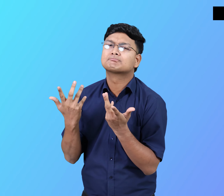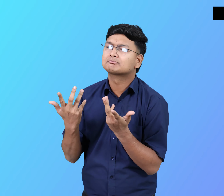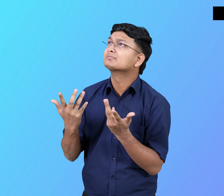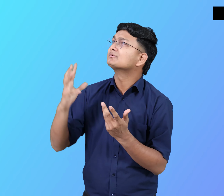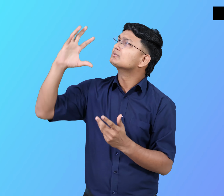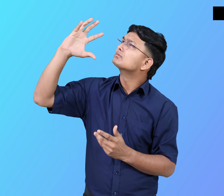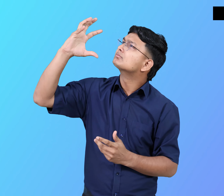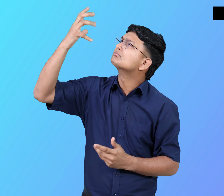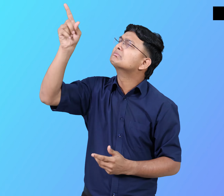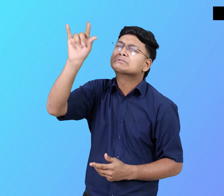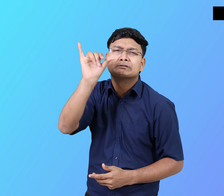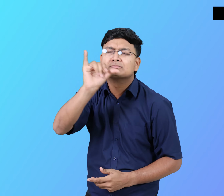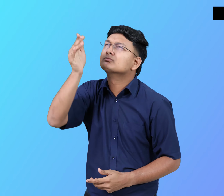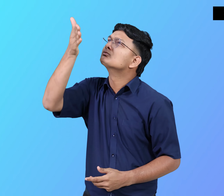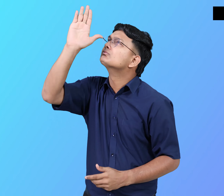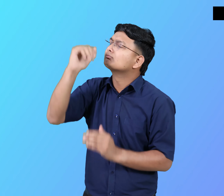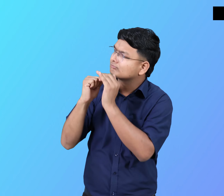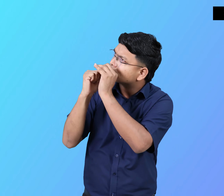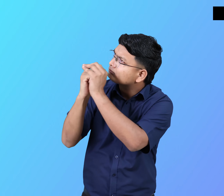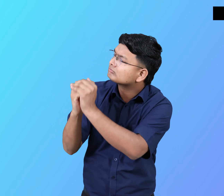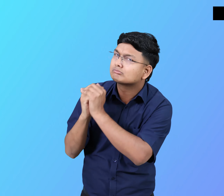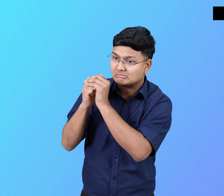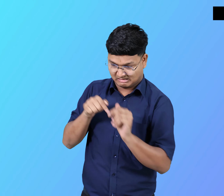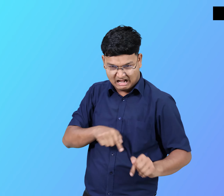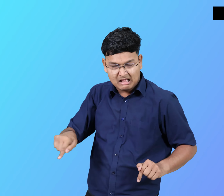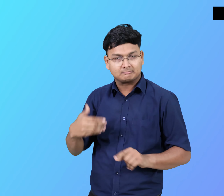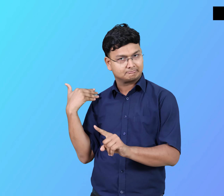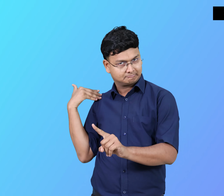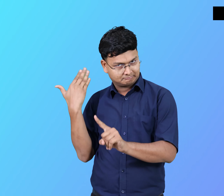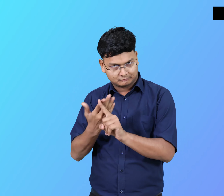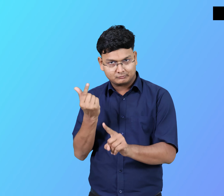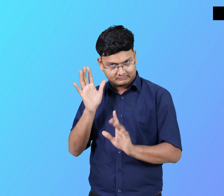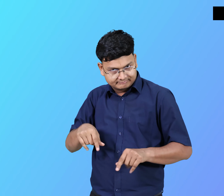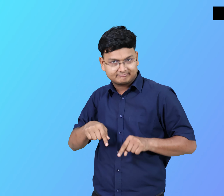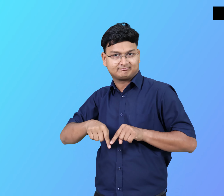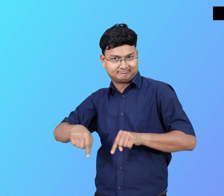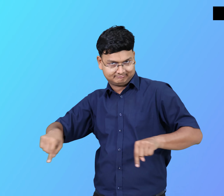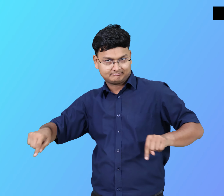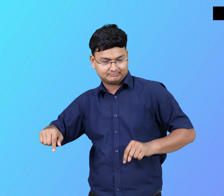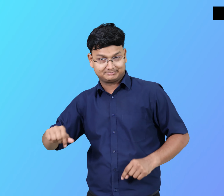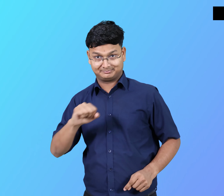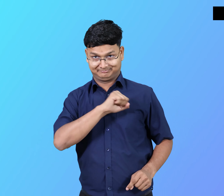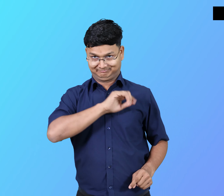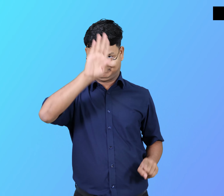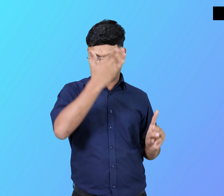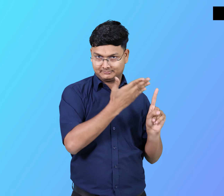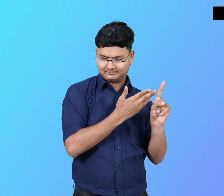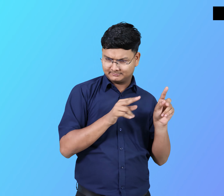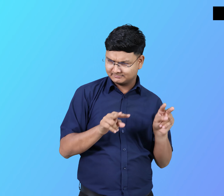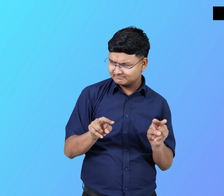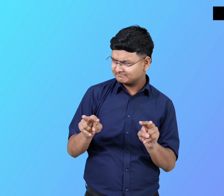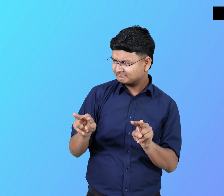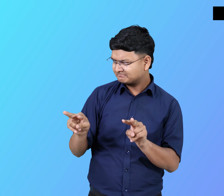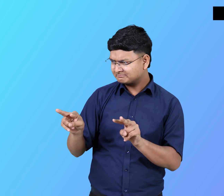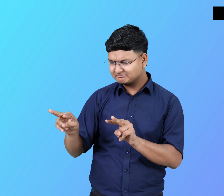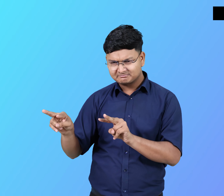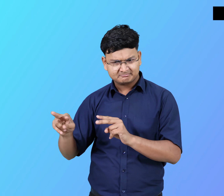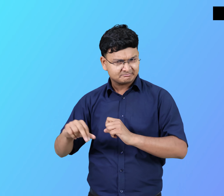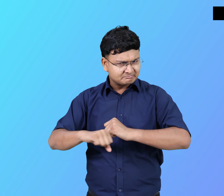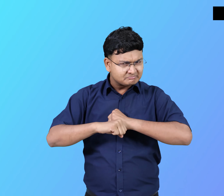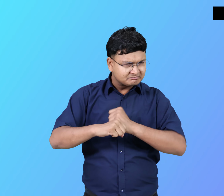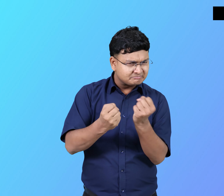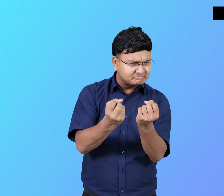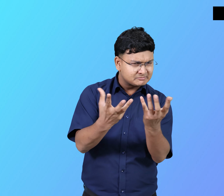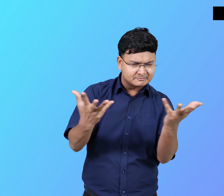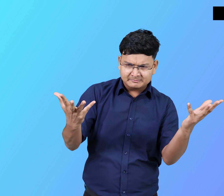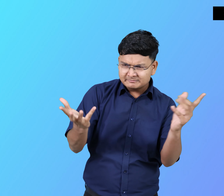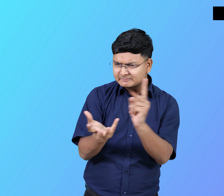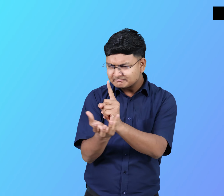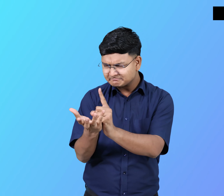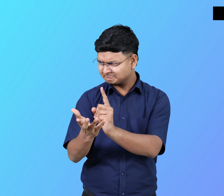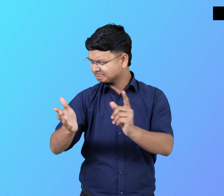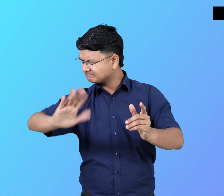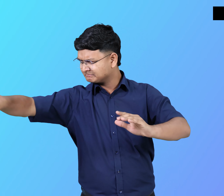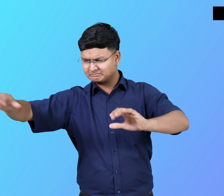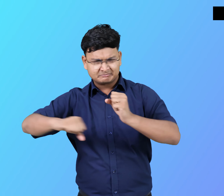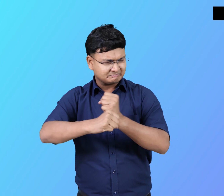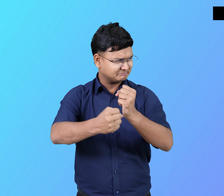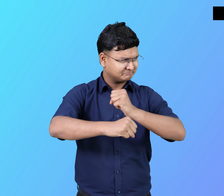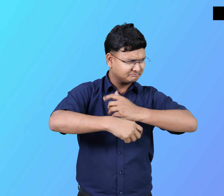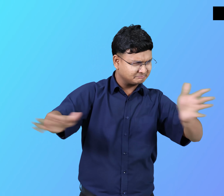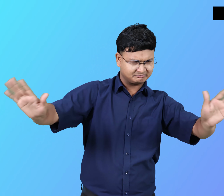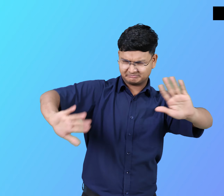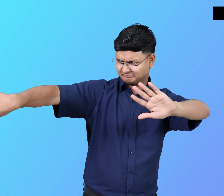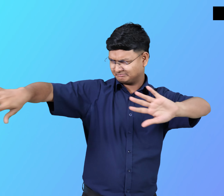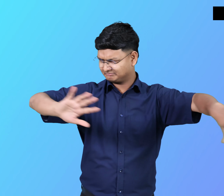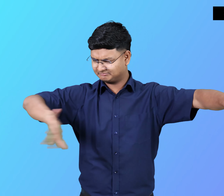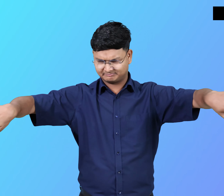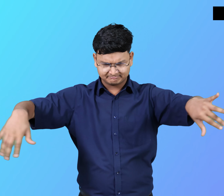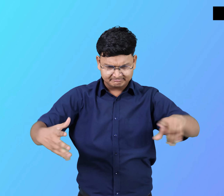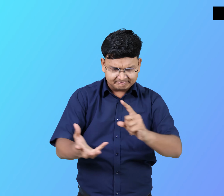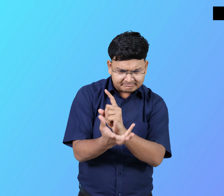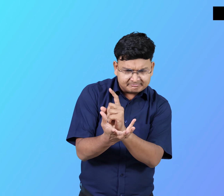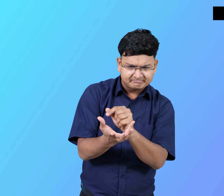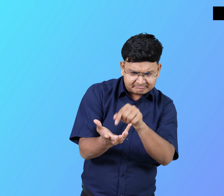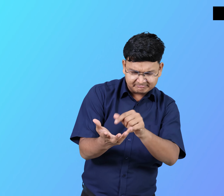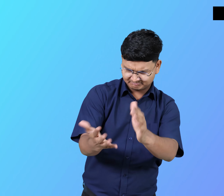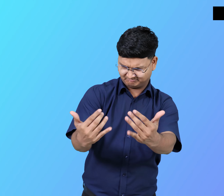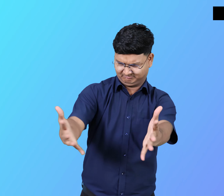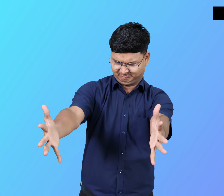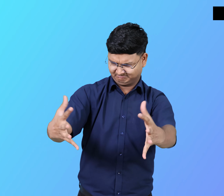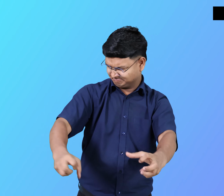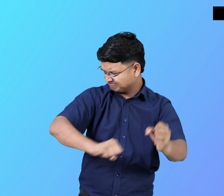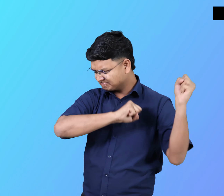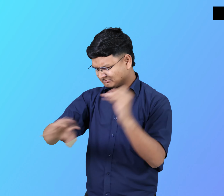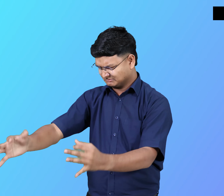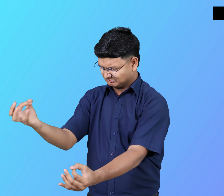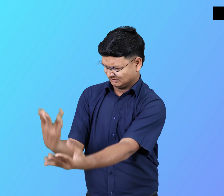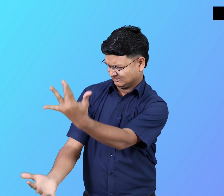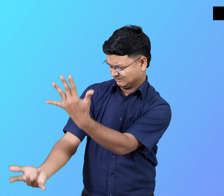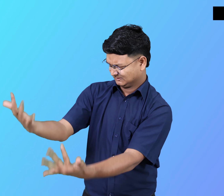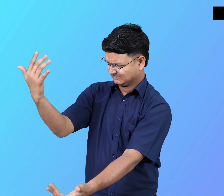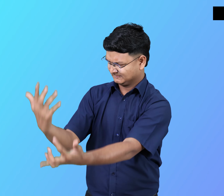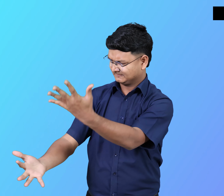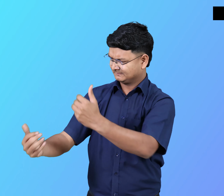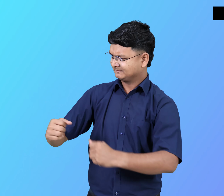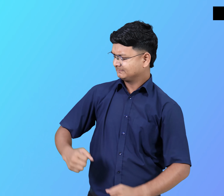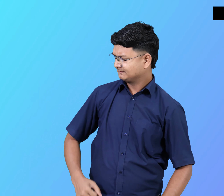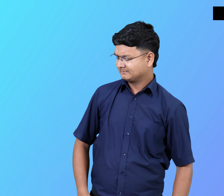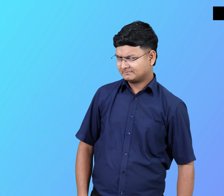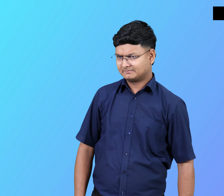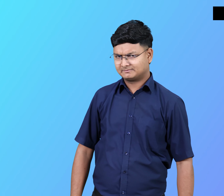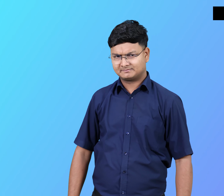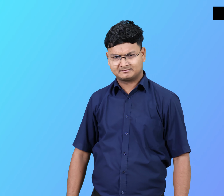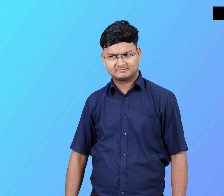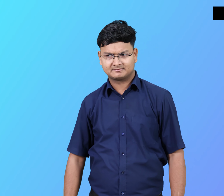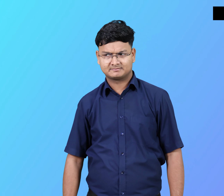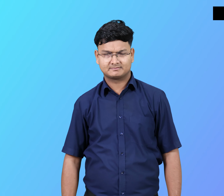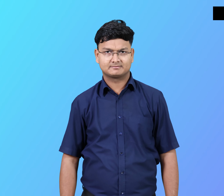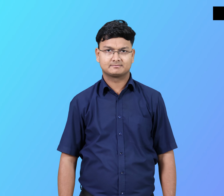The horses and chariot were to honour the sun god. Josiah removed the horses and burned the chariot.